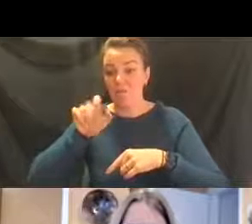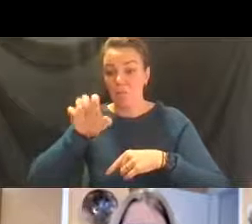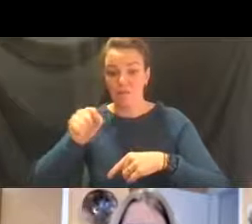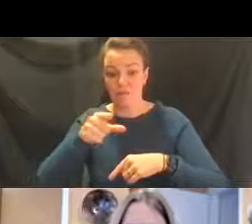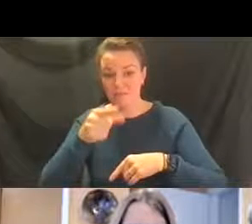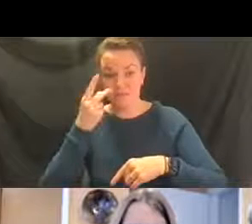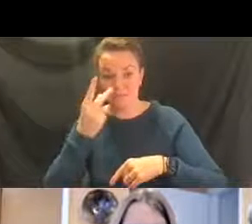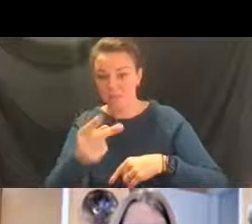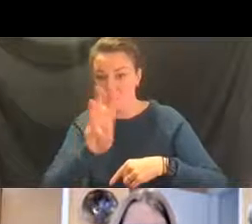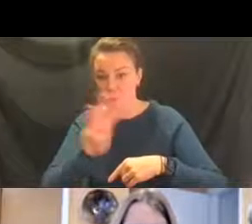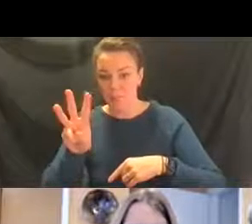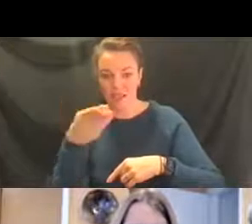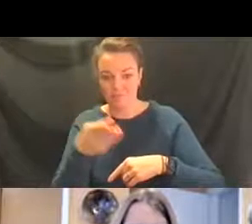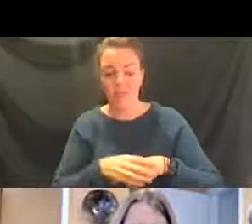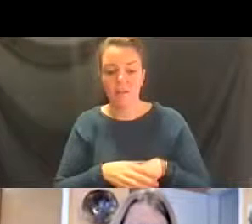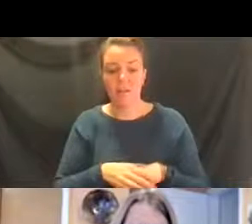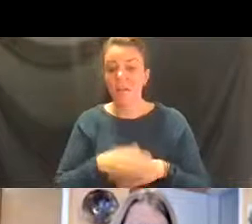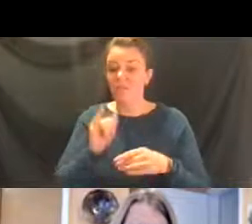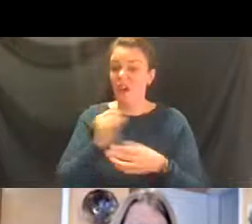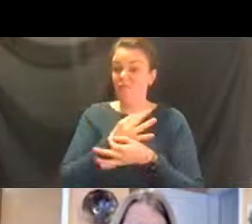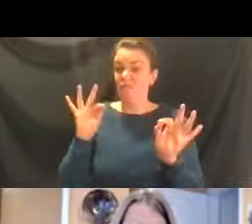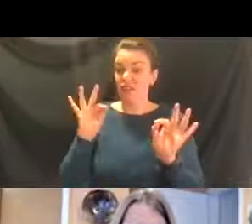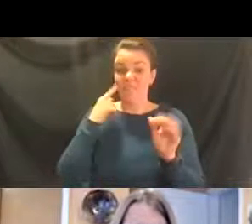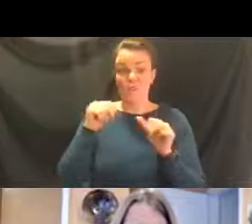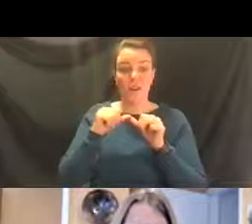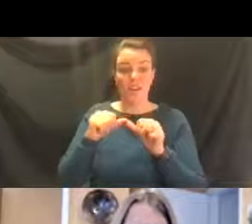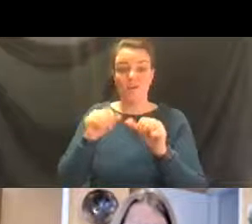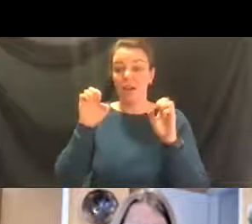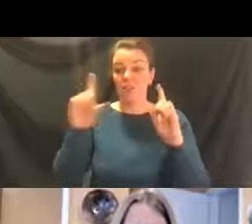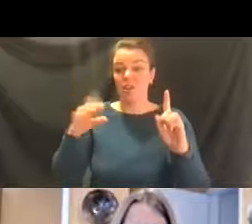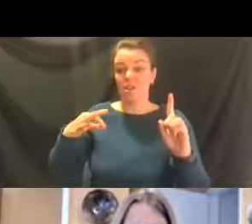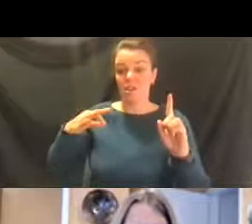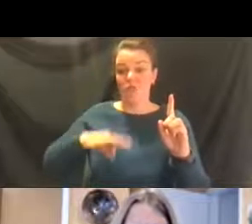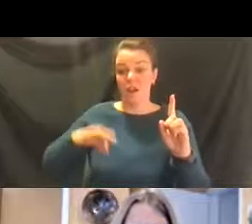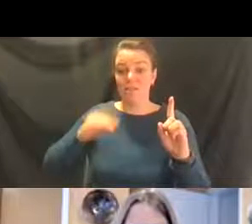offered for free for continuing education credits to licensed professionals and their